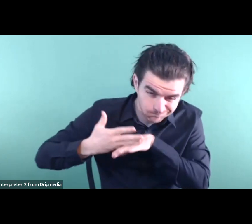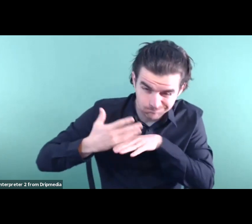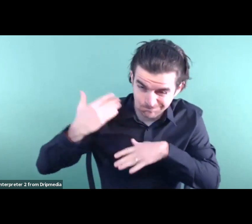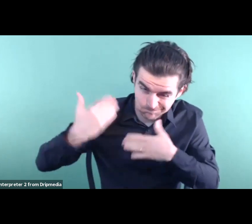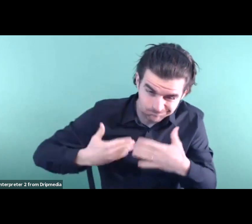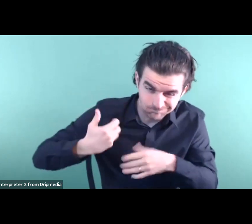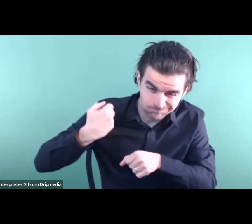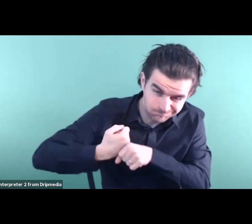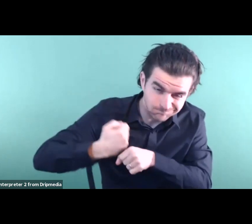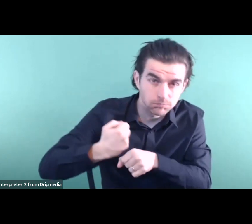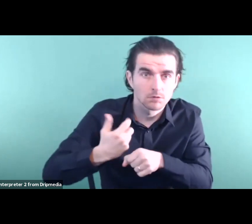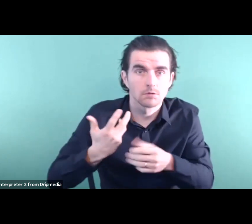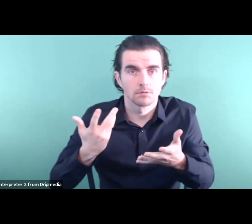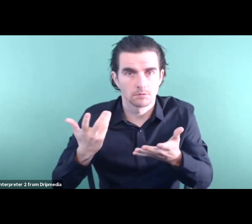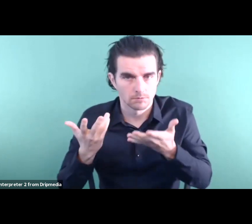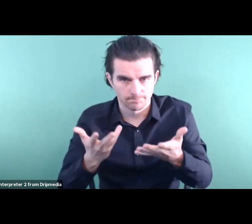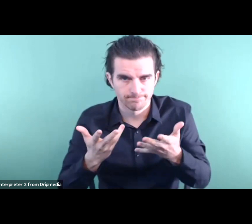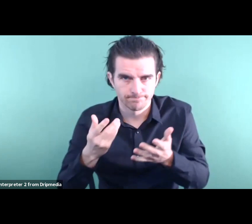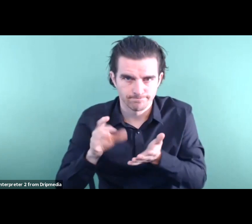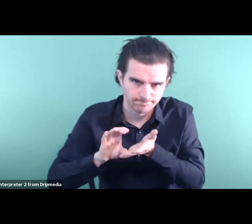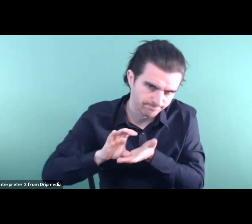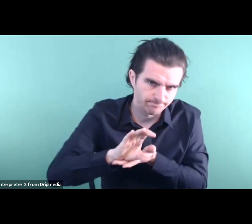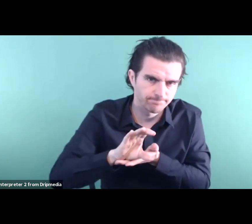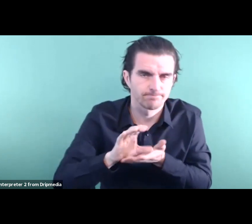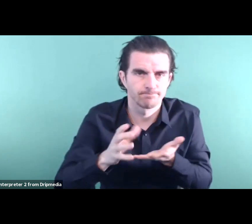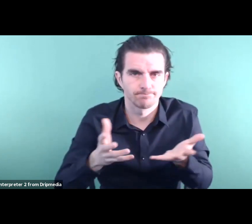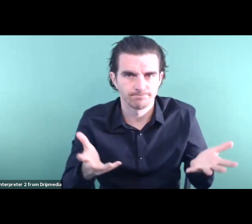starting business. They have been for instance schemes with regards to guaranteeing